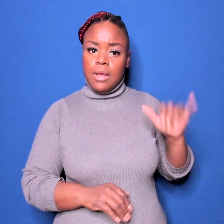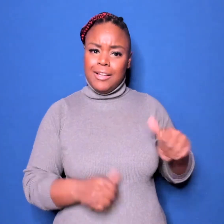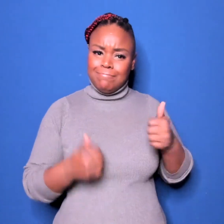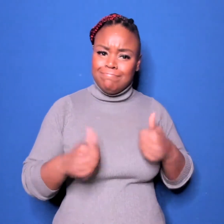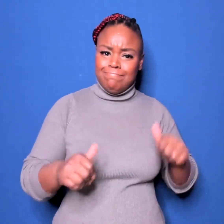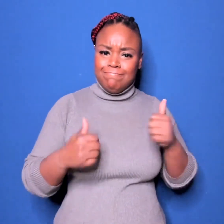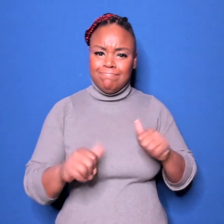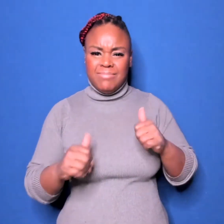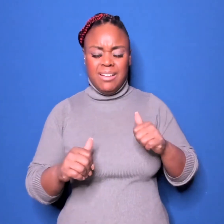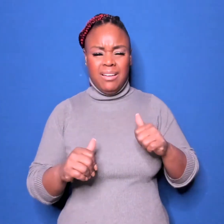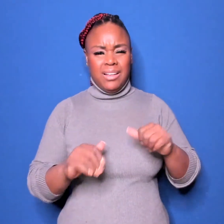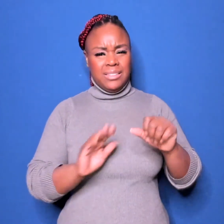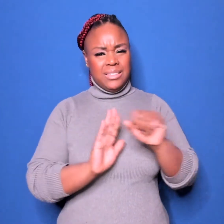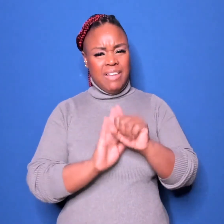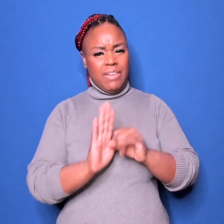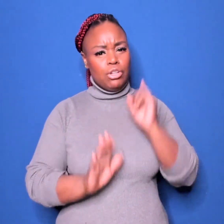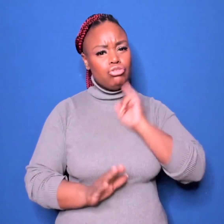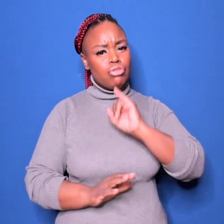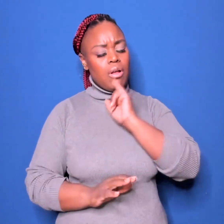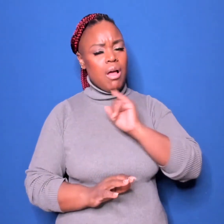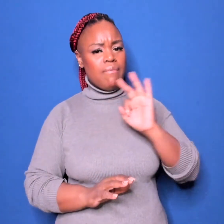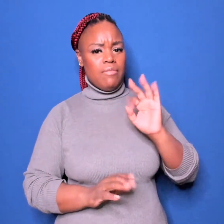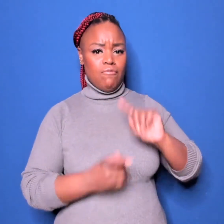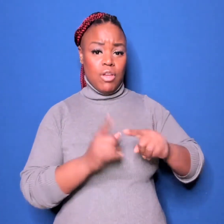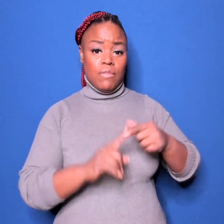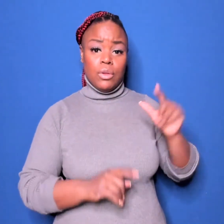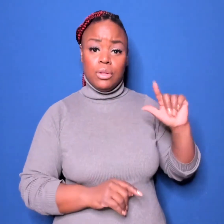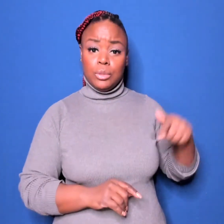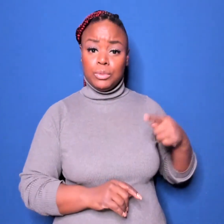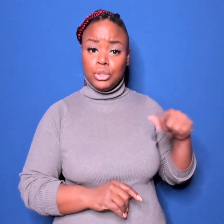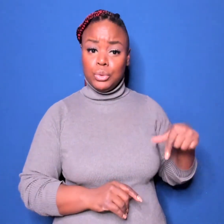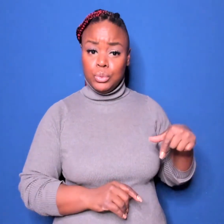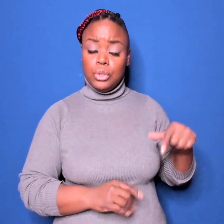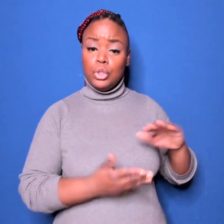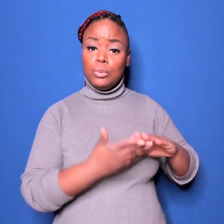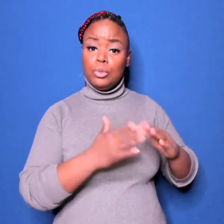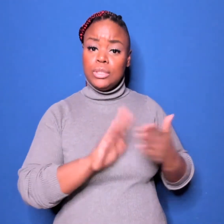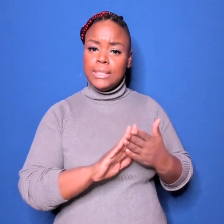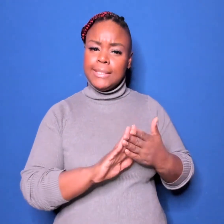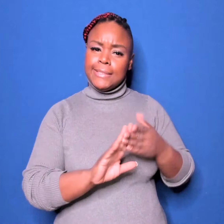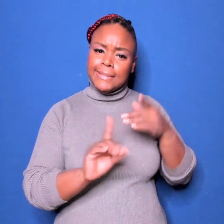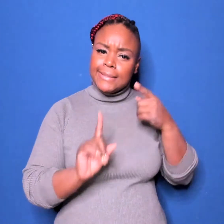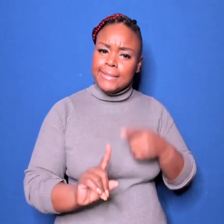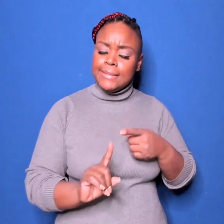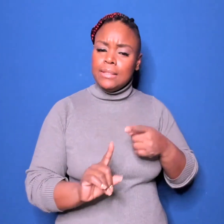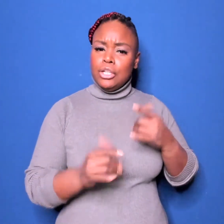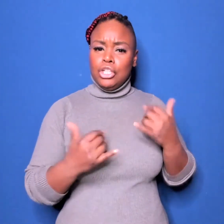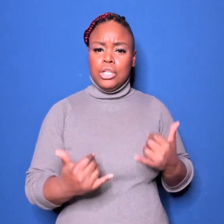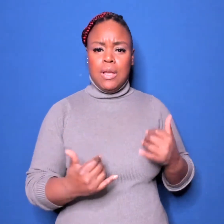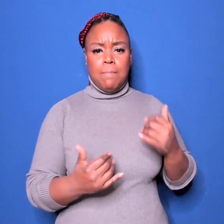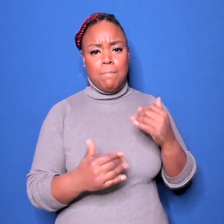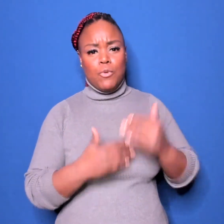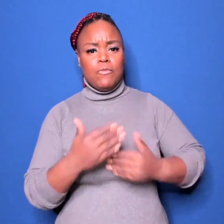that attempts to portray the state of Israel as a friend to LGBTQ communities, particularly in the current moment